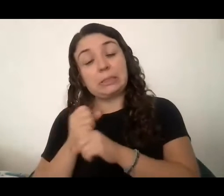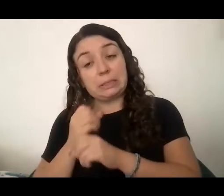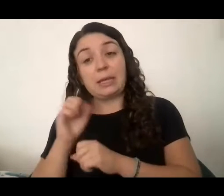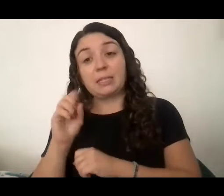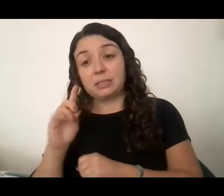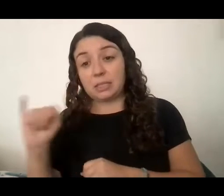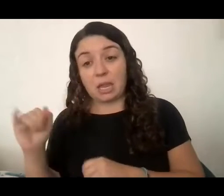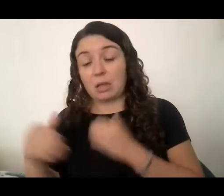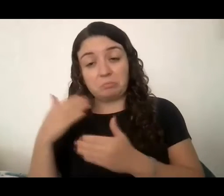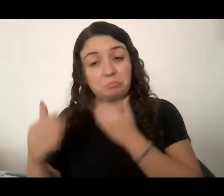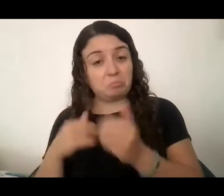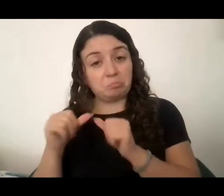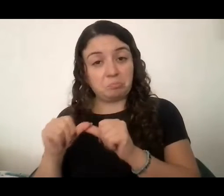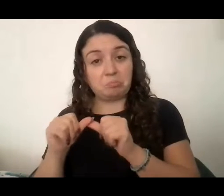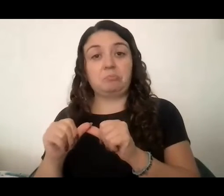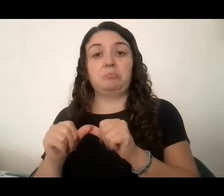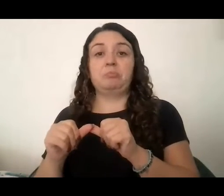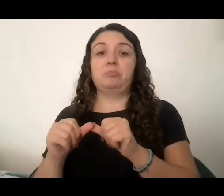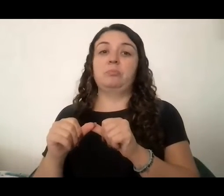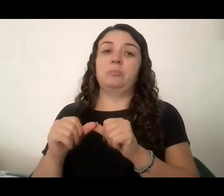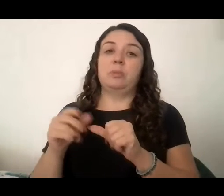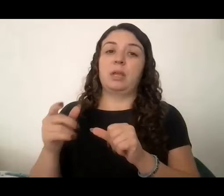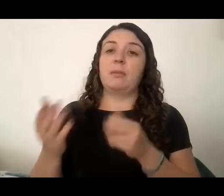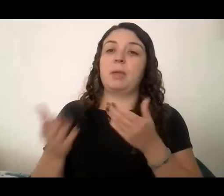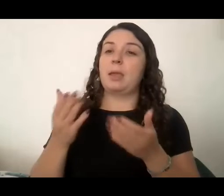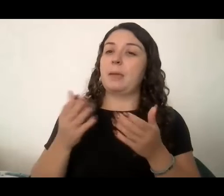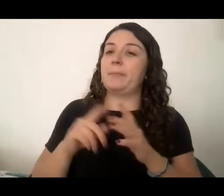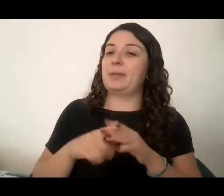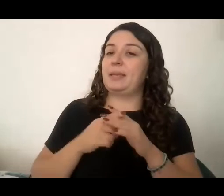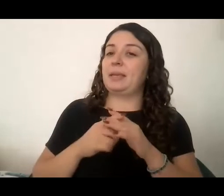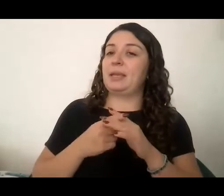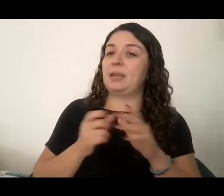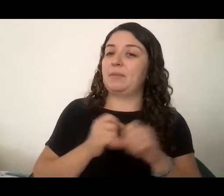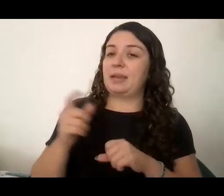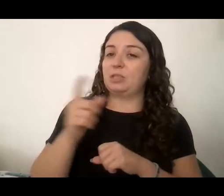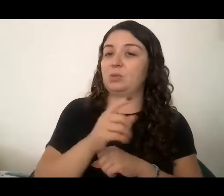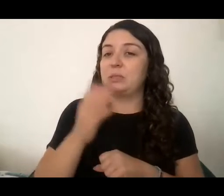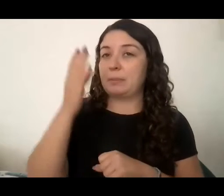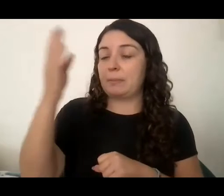and in theory, in the beginning of next year when she submits her tax return, Social Security finds,